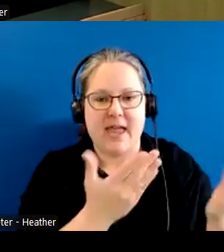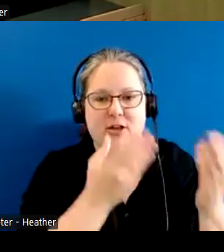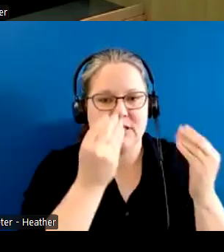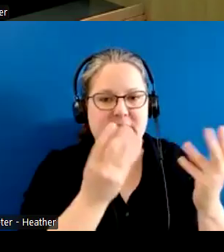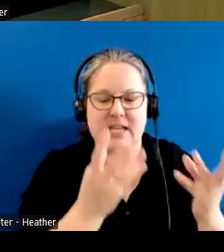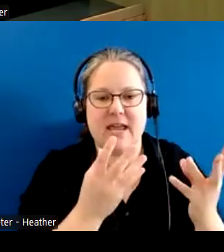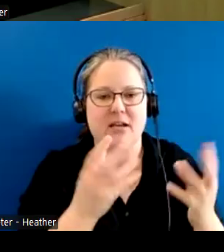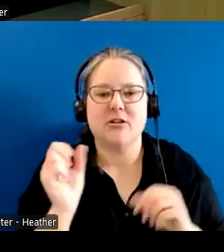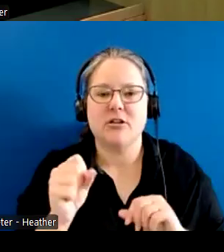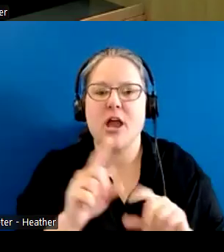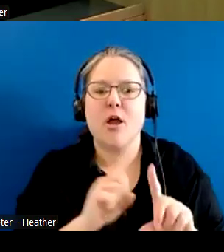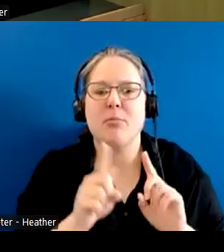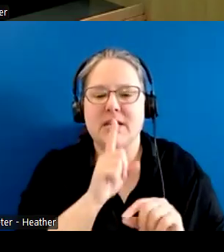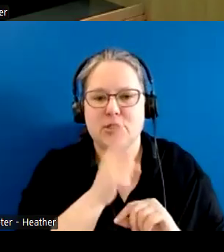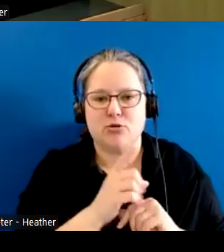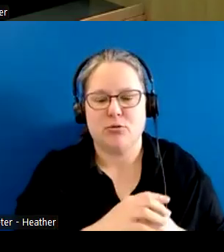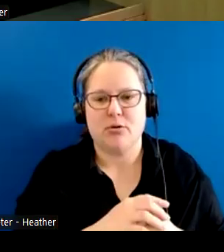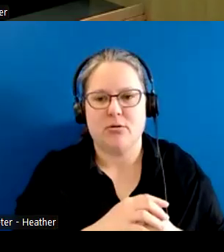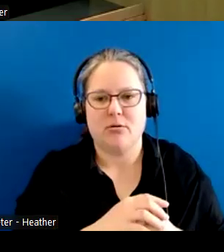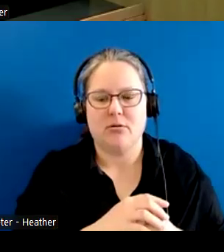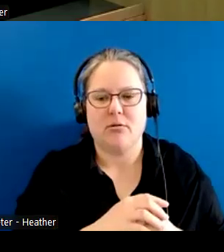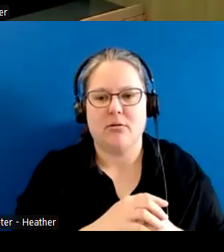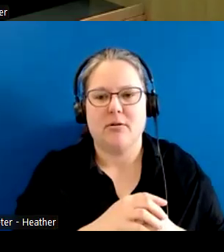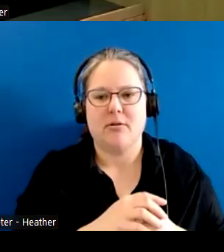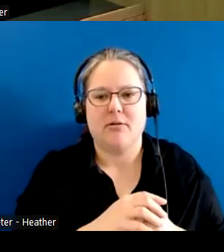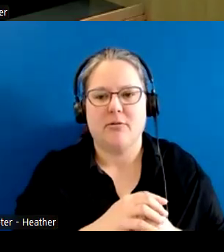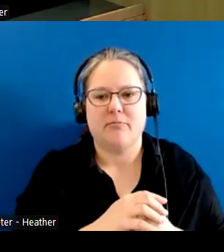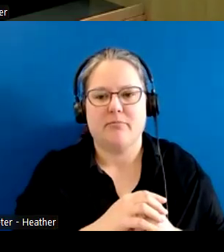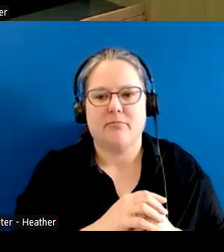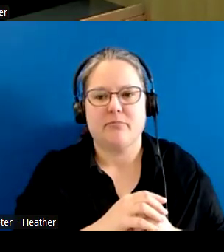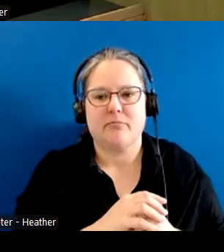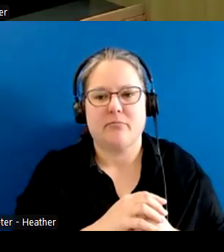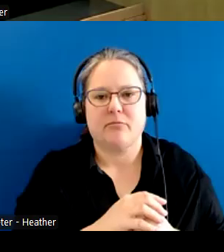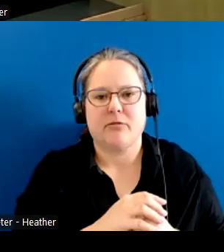there's all the citations. Yeah. But is it true? Right. So it's a little, you know, it's a little